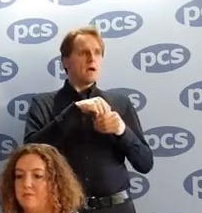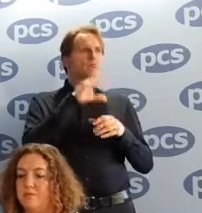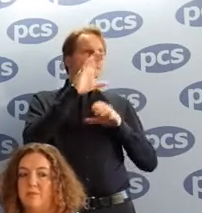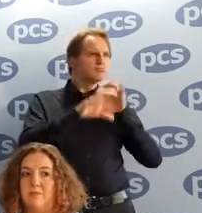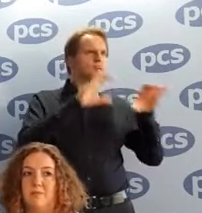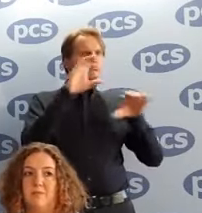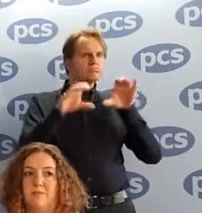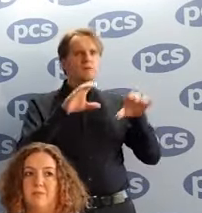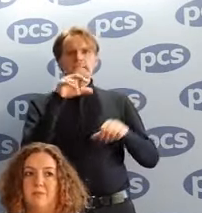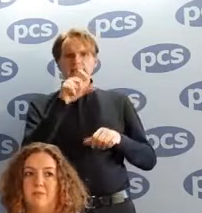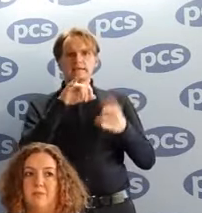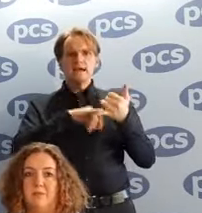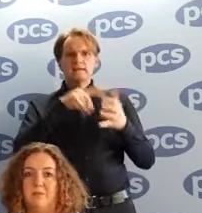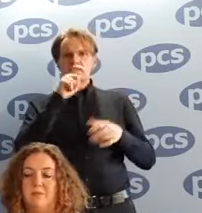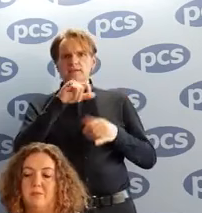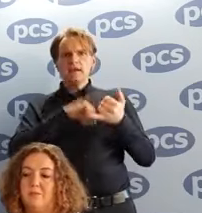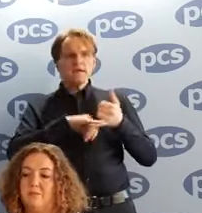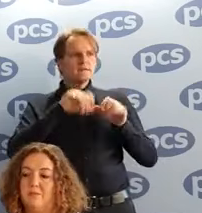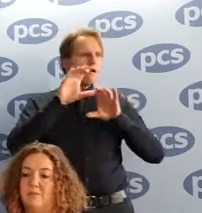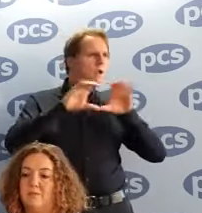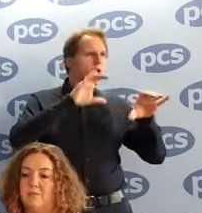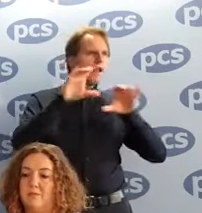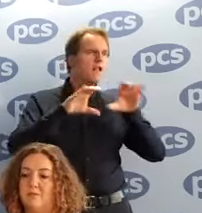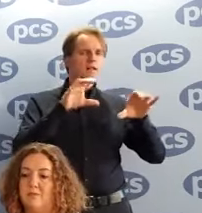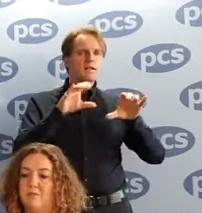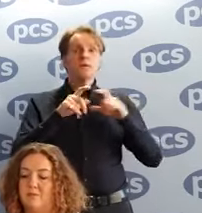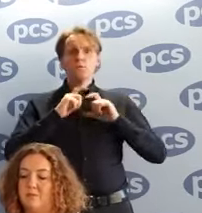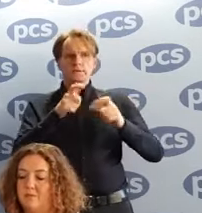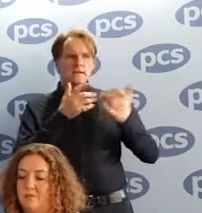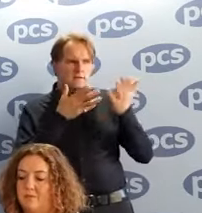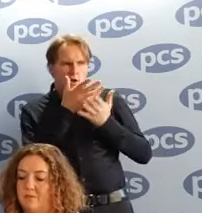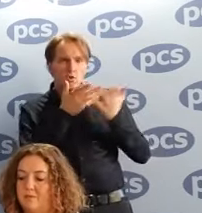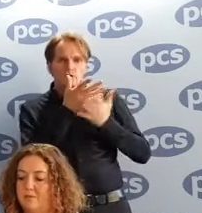them, and we're still crucially in negotiations trying to defend the best